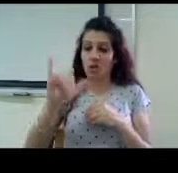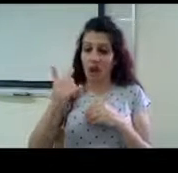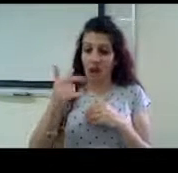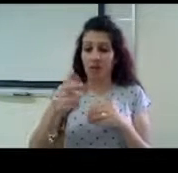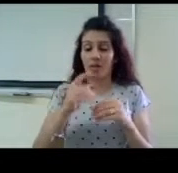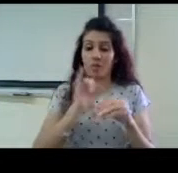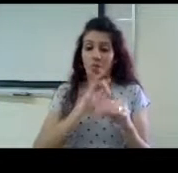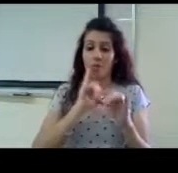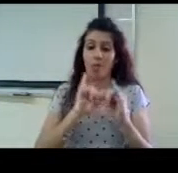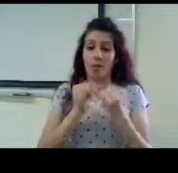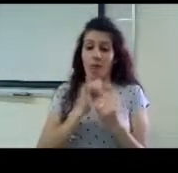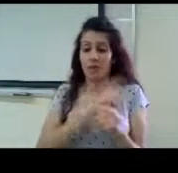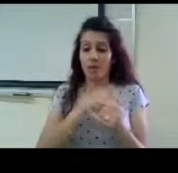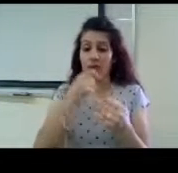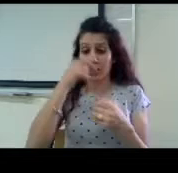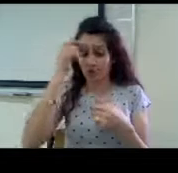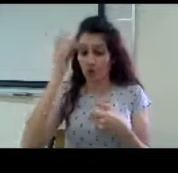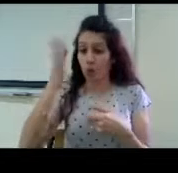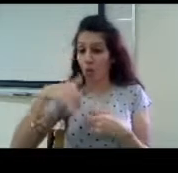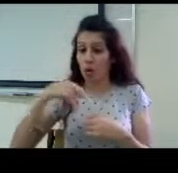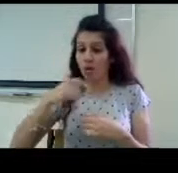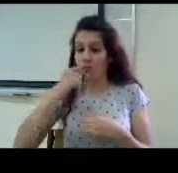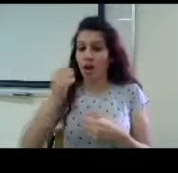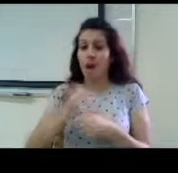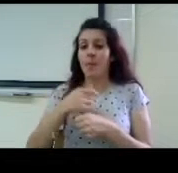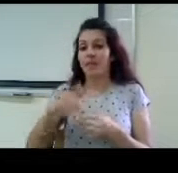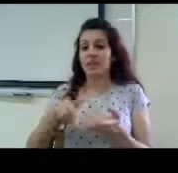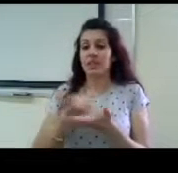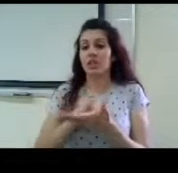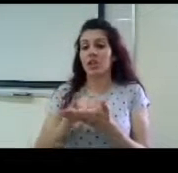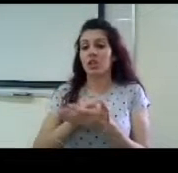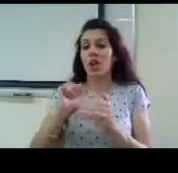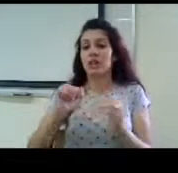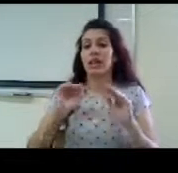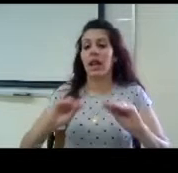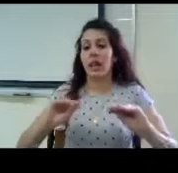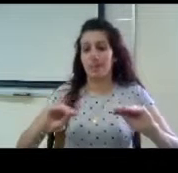plan so based on that when the UNHCR Jordan Office developed their education